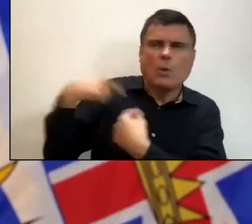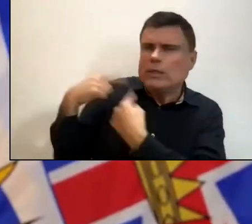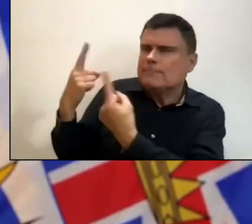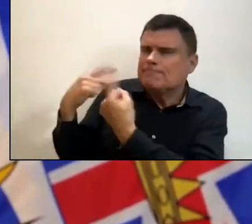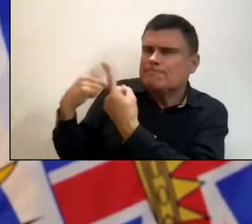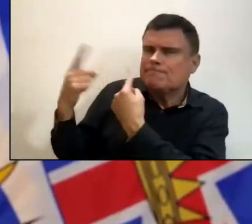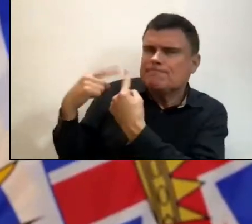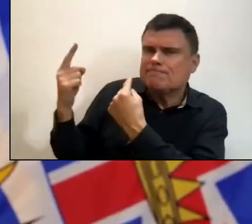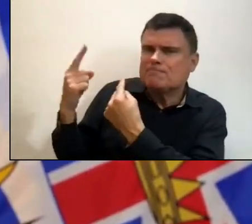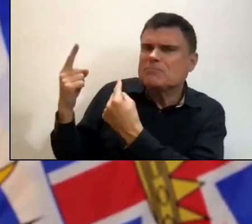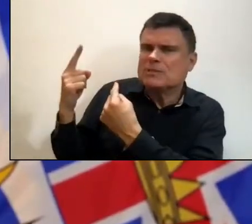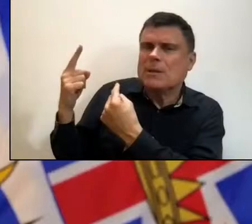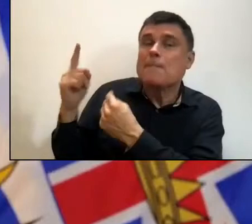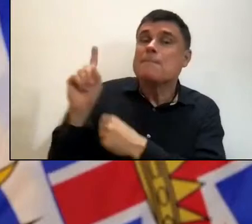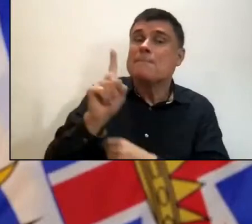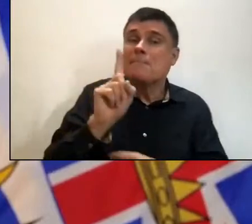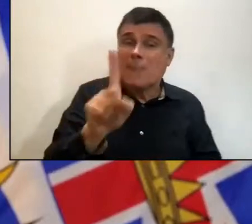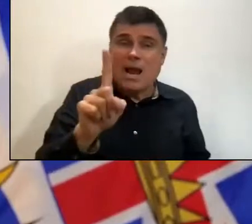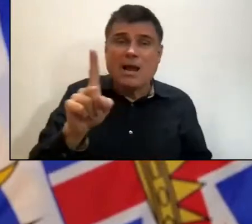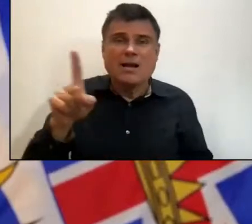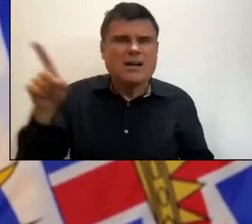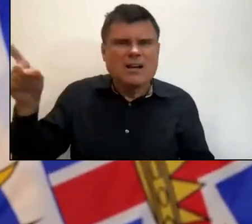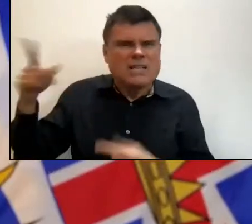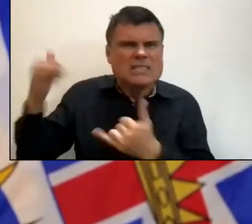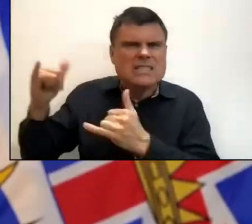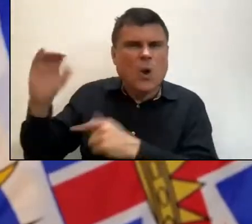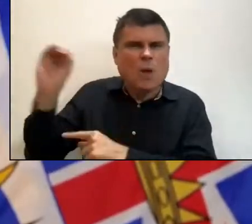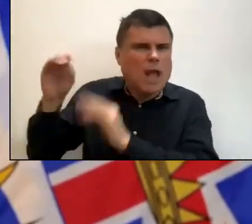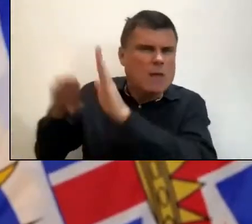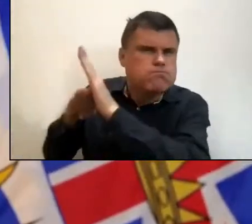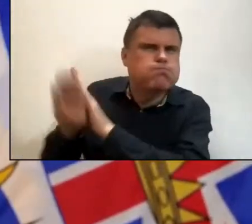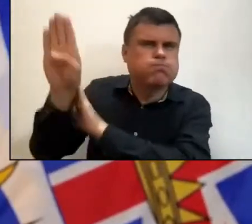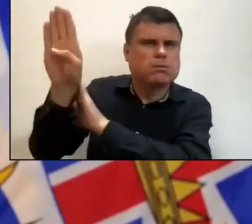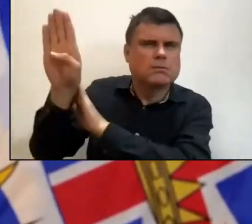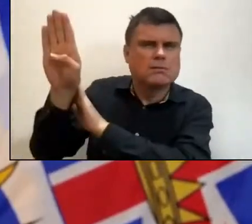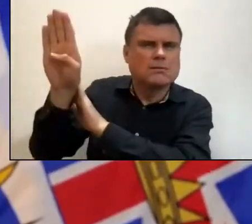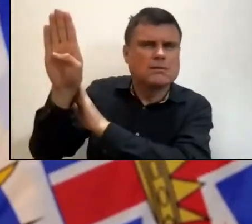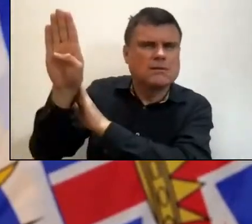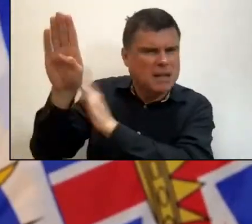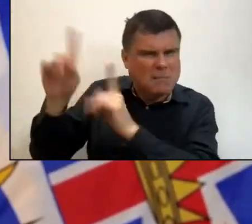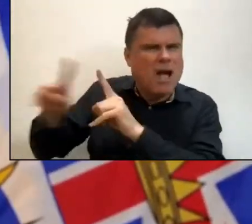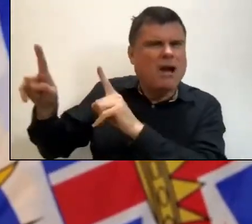that they are seeing. And what we have with the